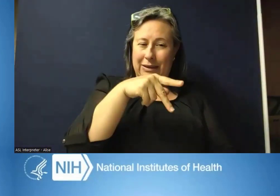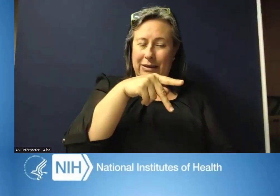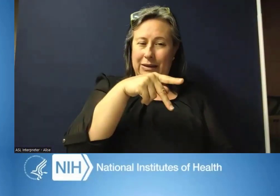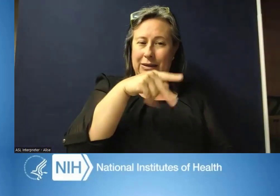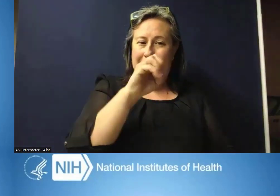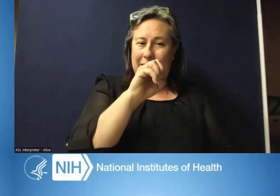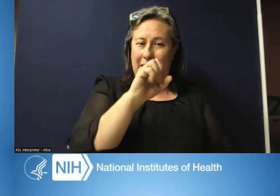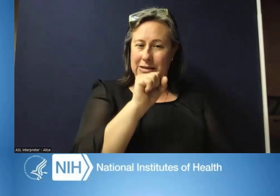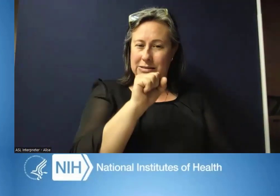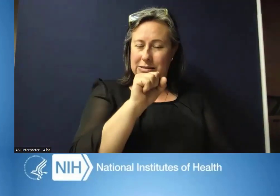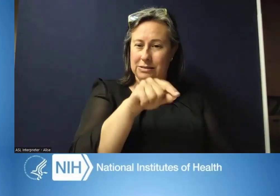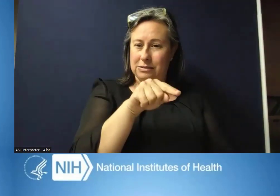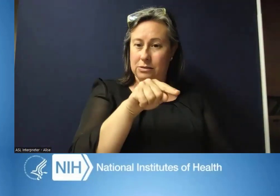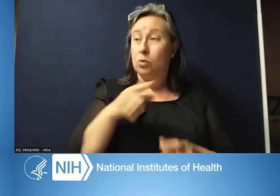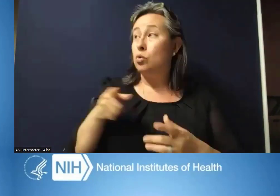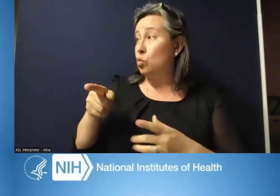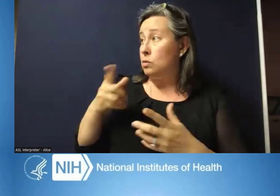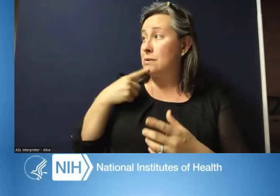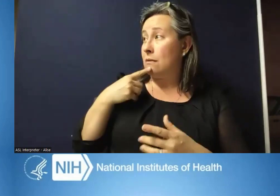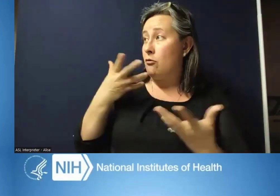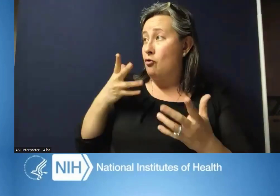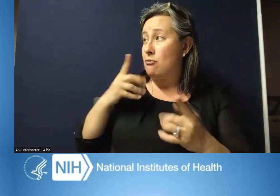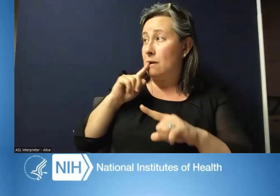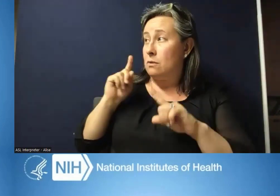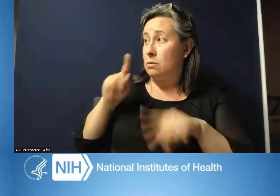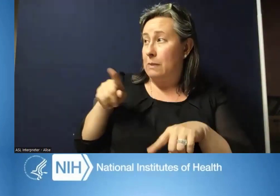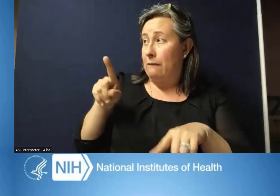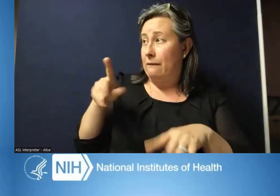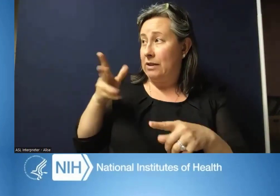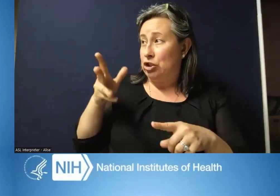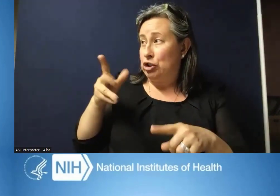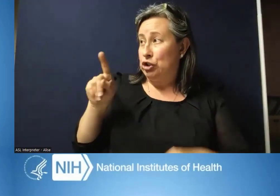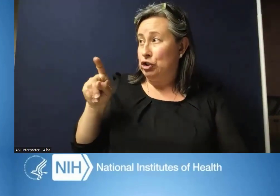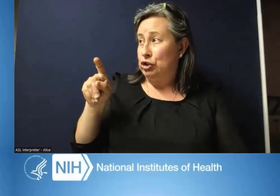Alan Whatley: You said you already responded to that one, Kasima? Kasima Garst: Yes, so, Alan,